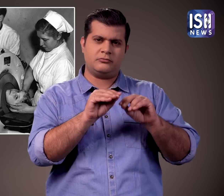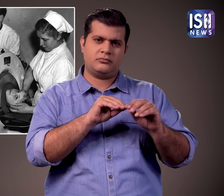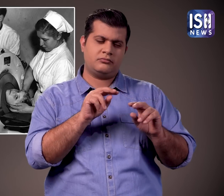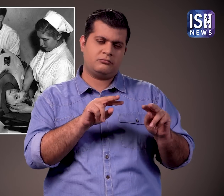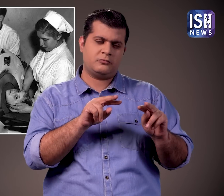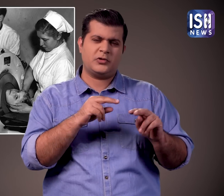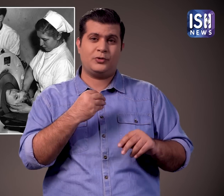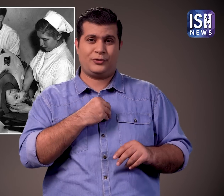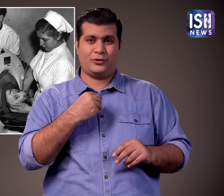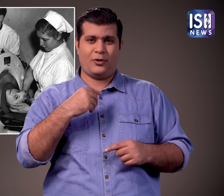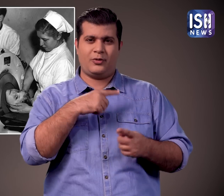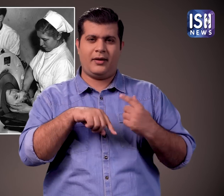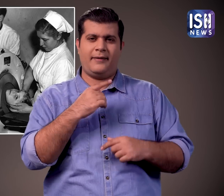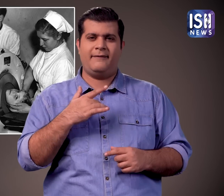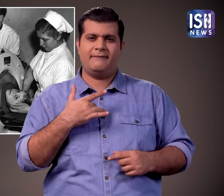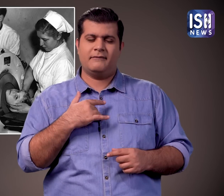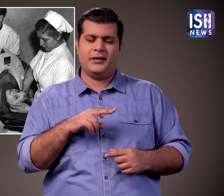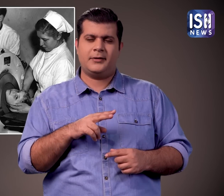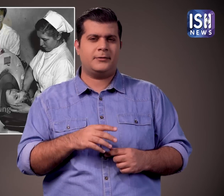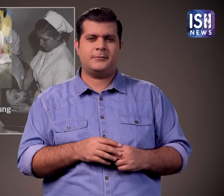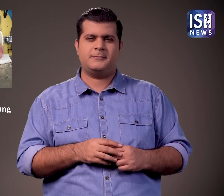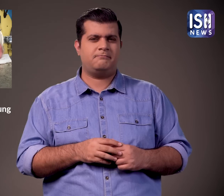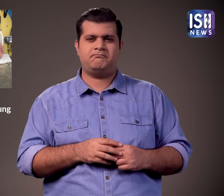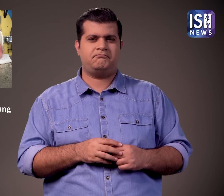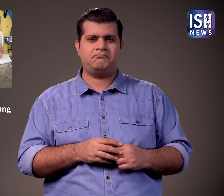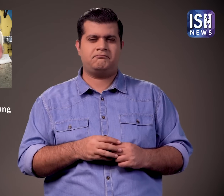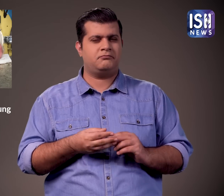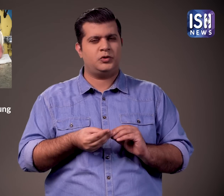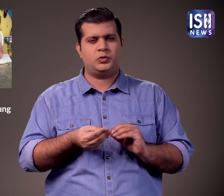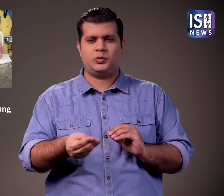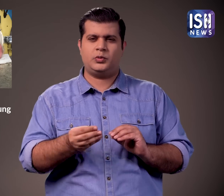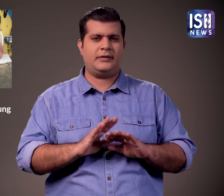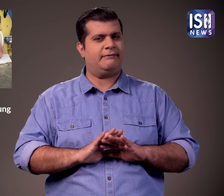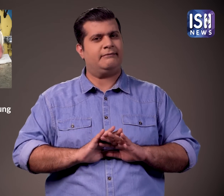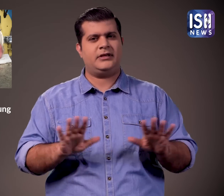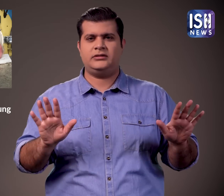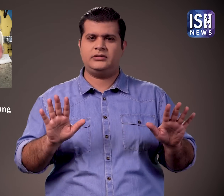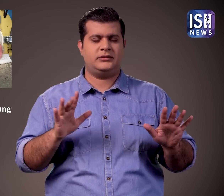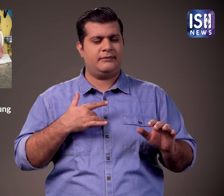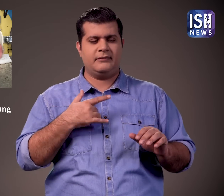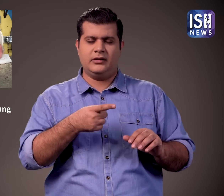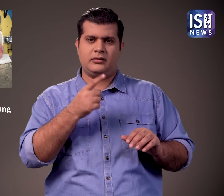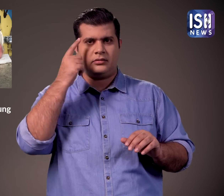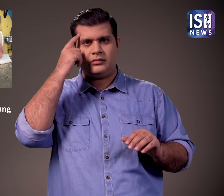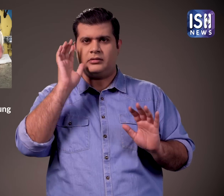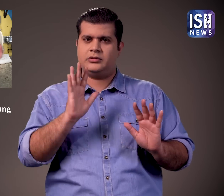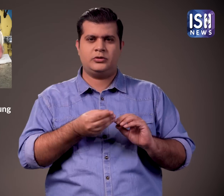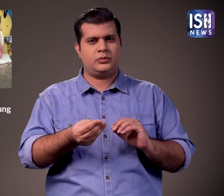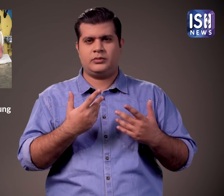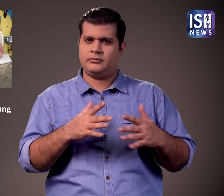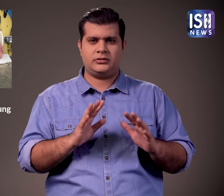During his treatment, doctor believed that he would die soon.